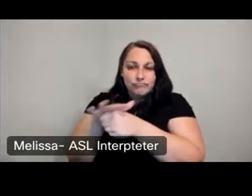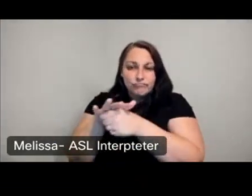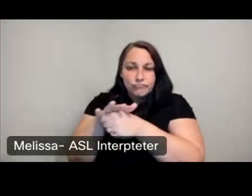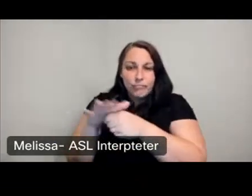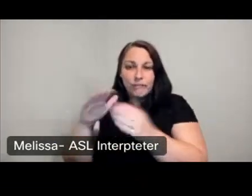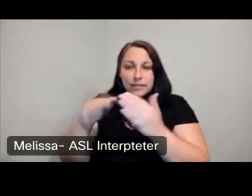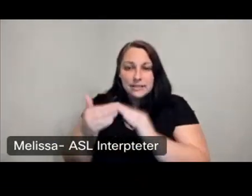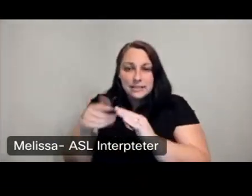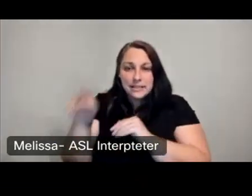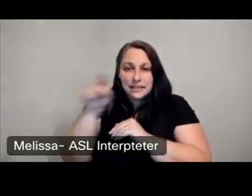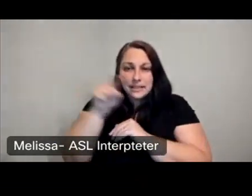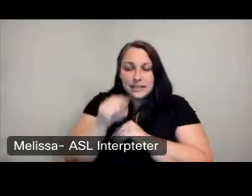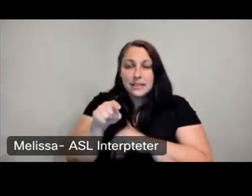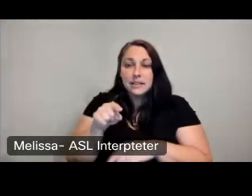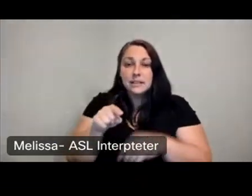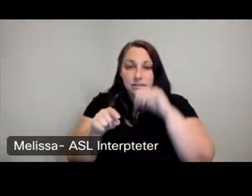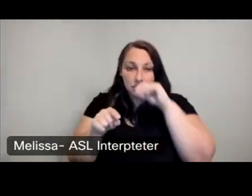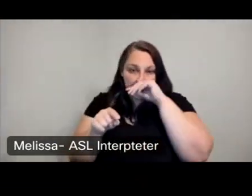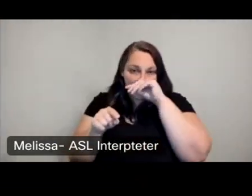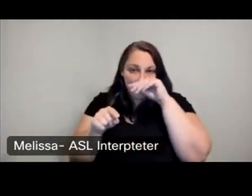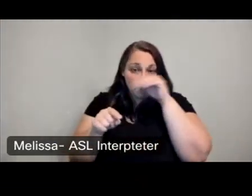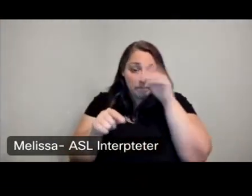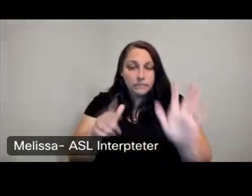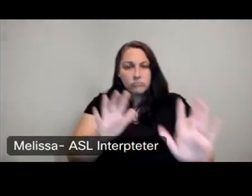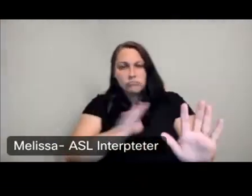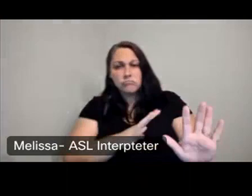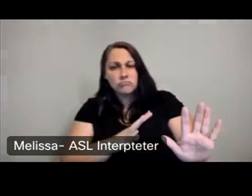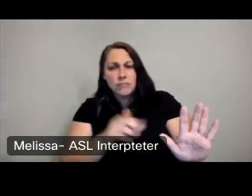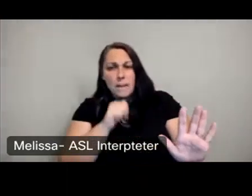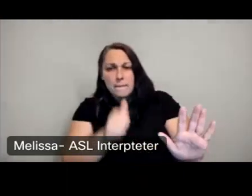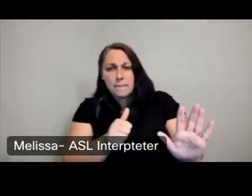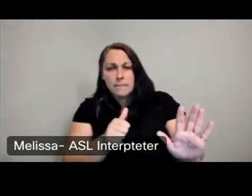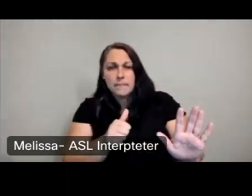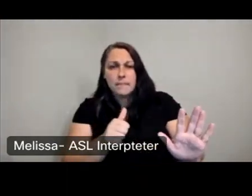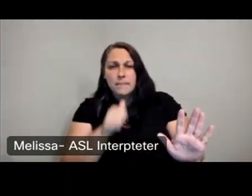um it's okay I'm not married and I'm not married to the loop okay it was just one of